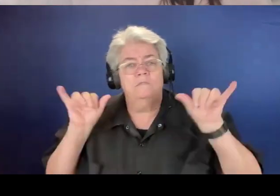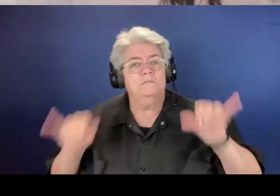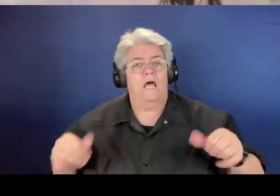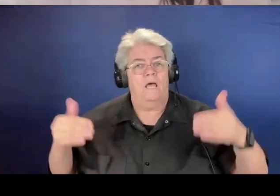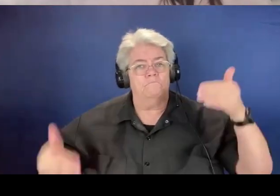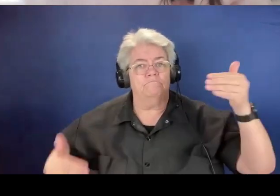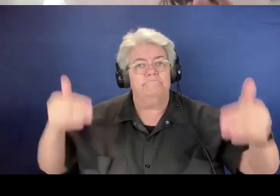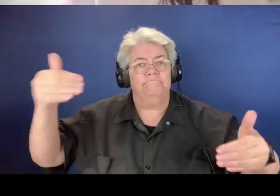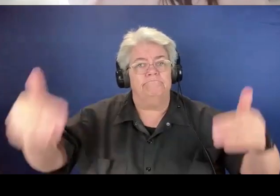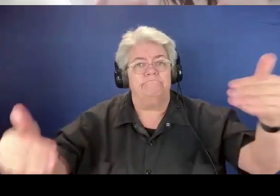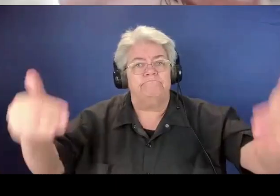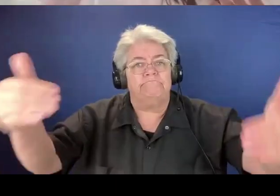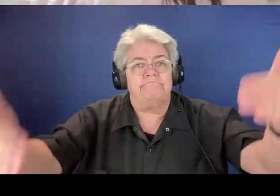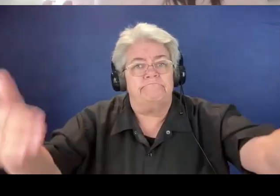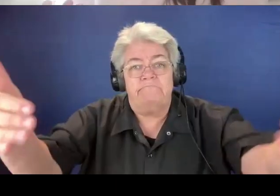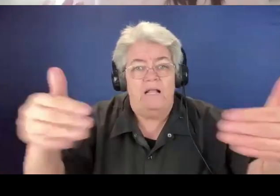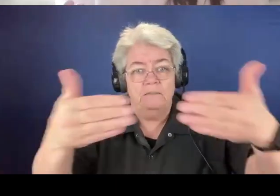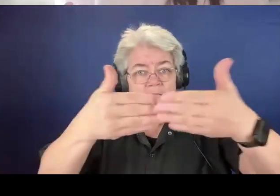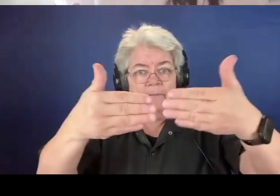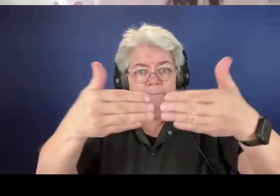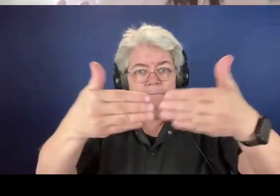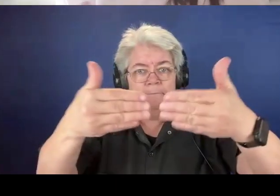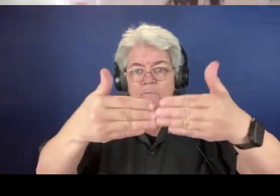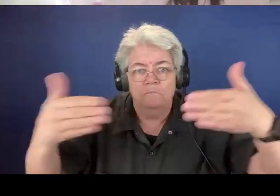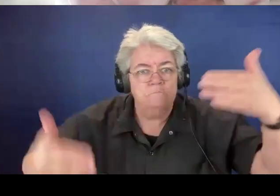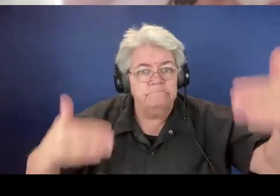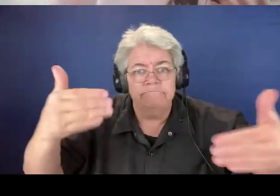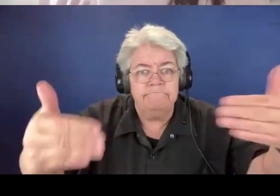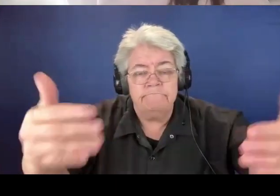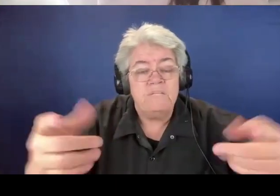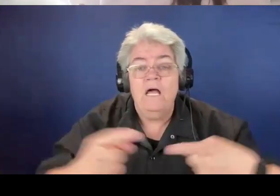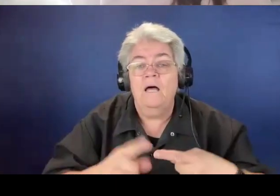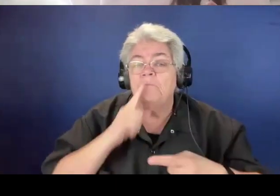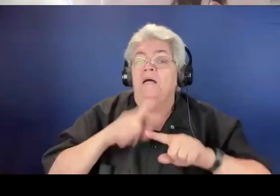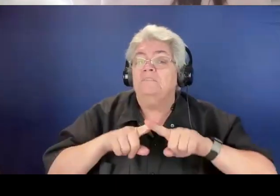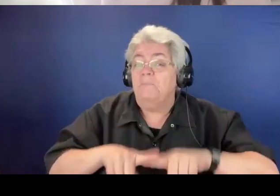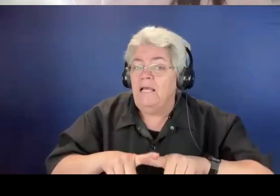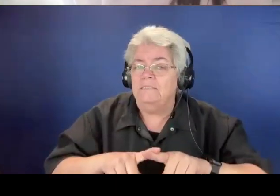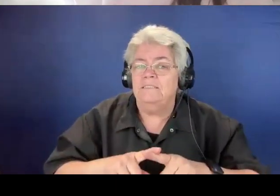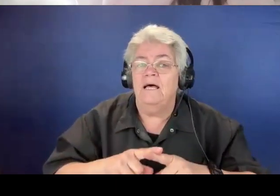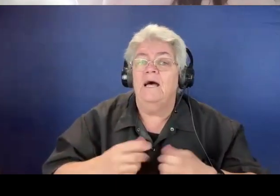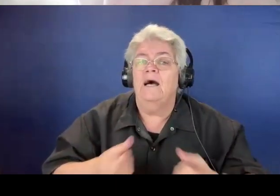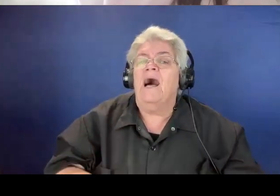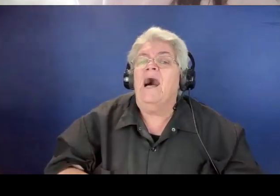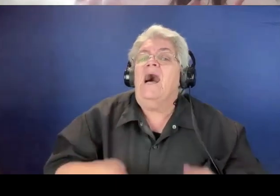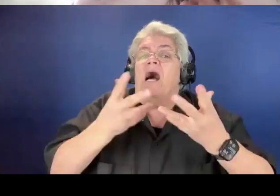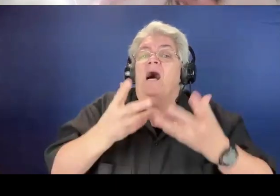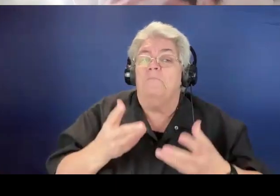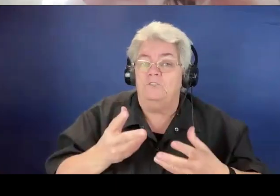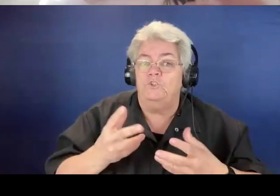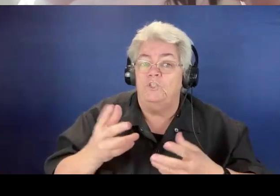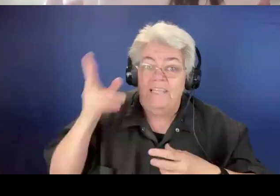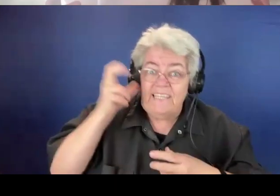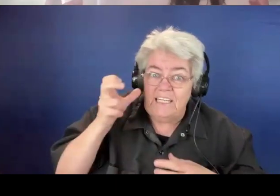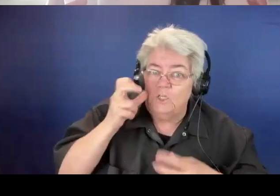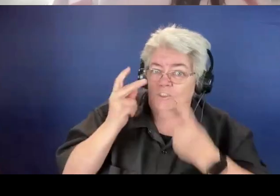exposure, but also the quality of exposure. So, that's something you'll hear us talk about a lot today is not only amount of